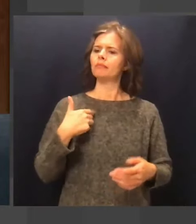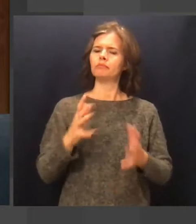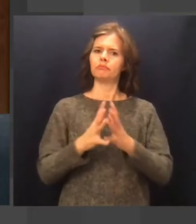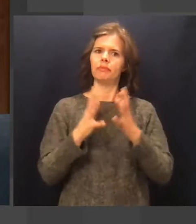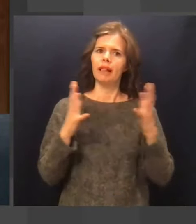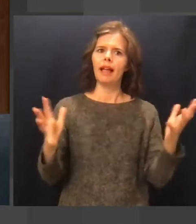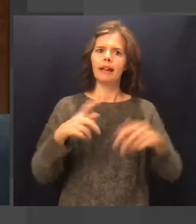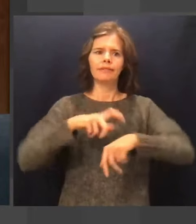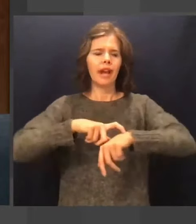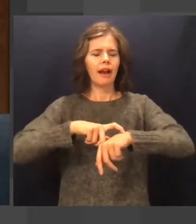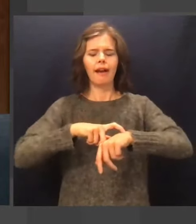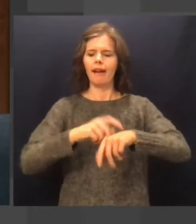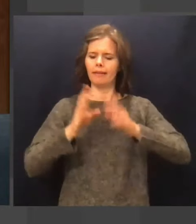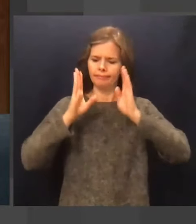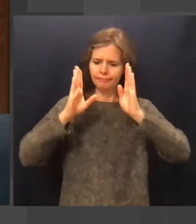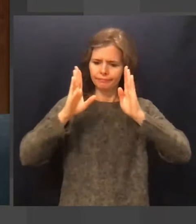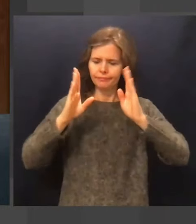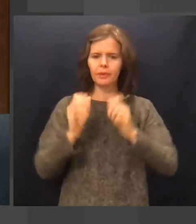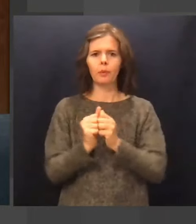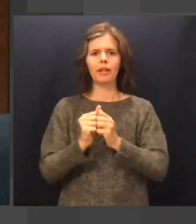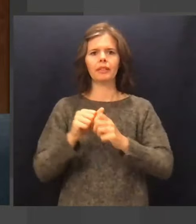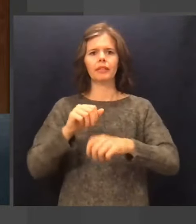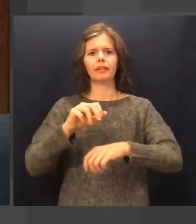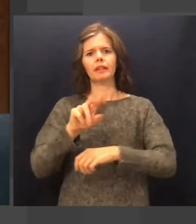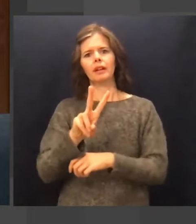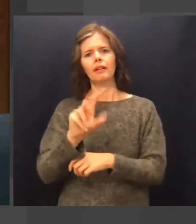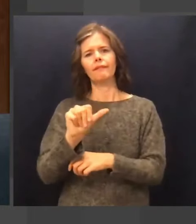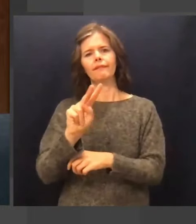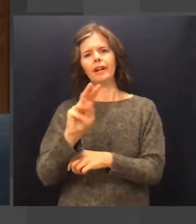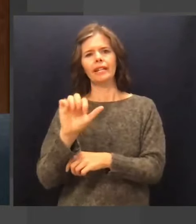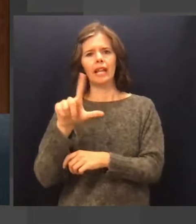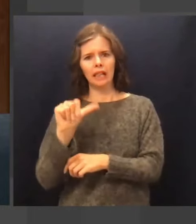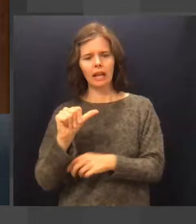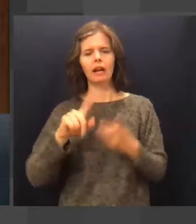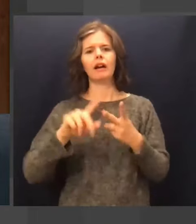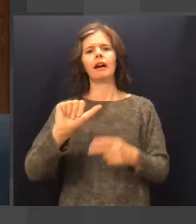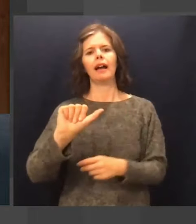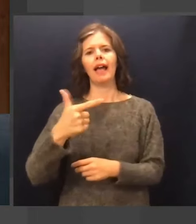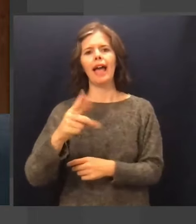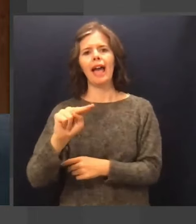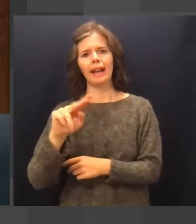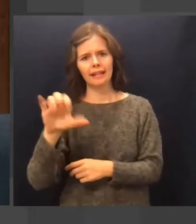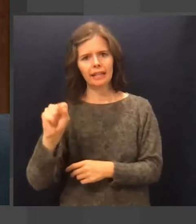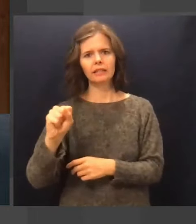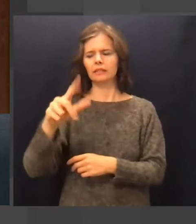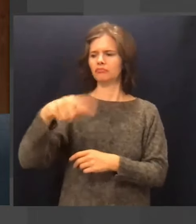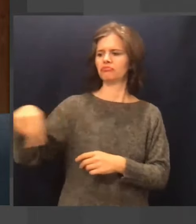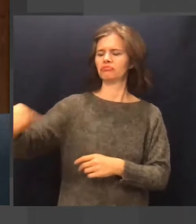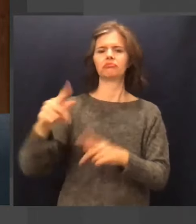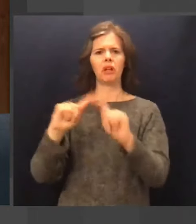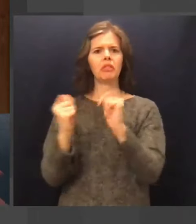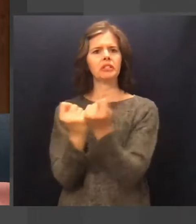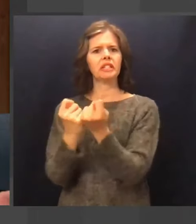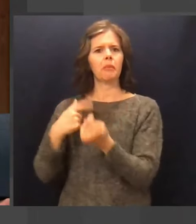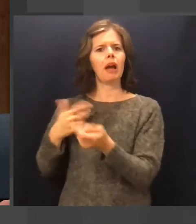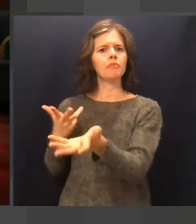I OF COURSE STILL SPEND A LOT OF TIME WITH VANILLA AND AGNES AND